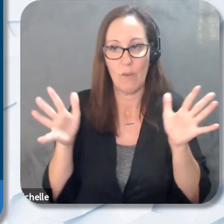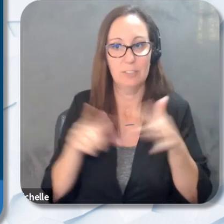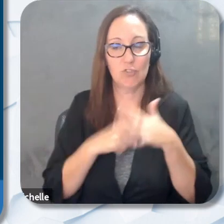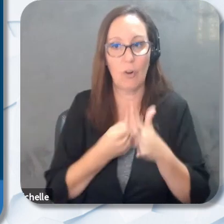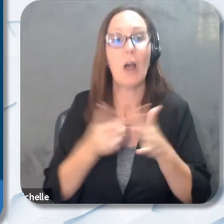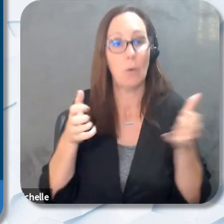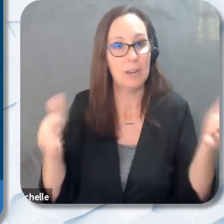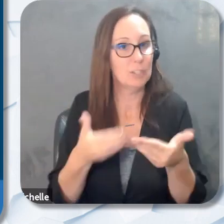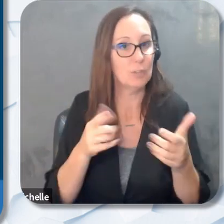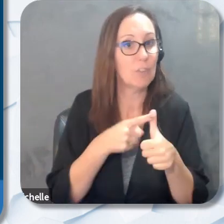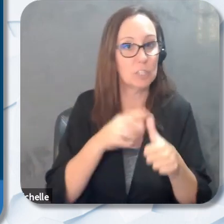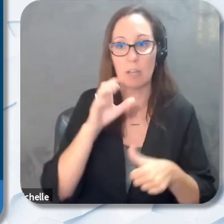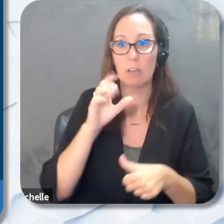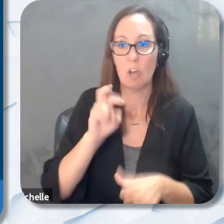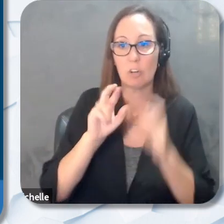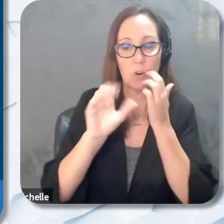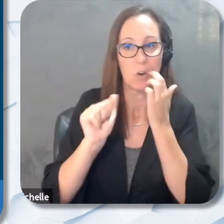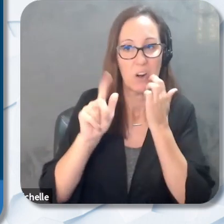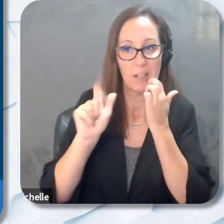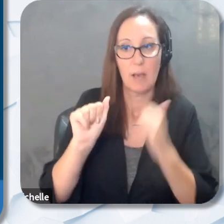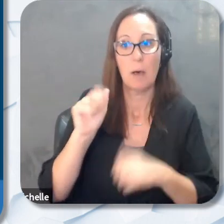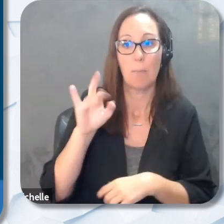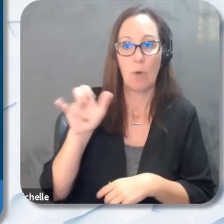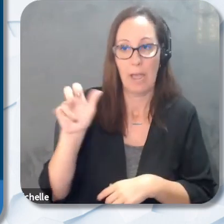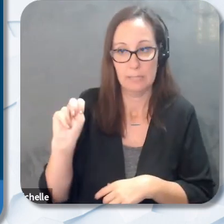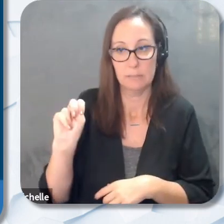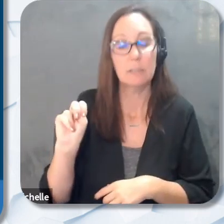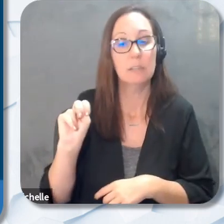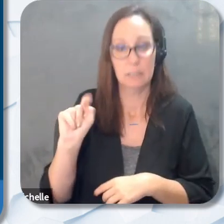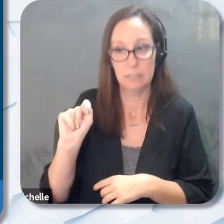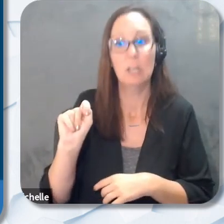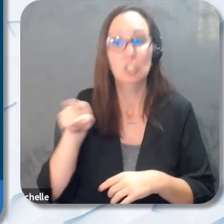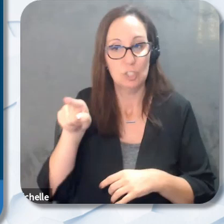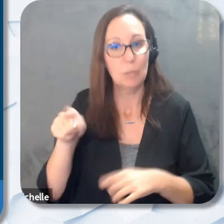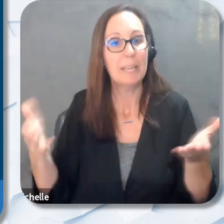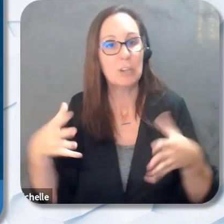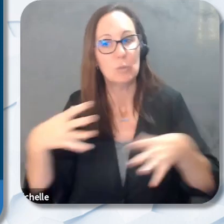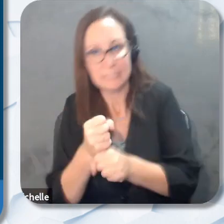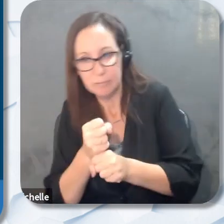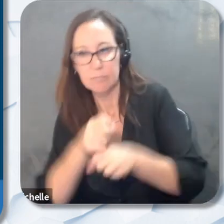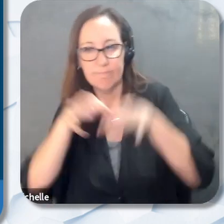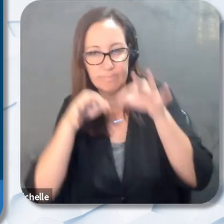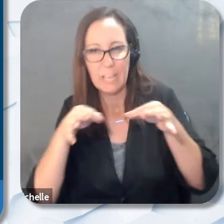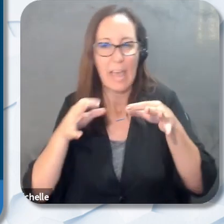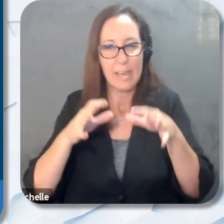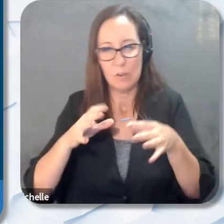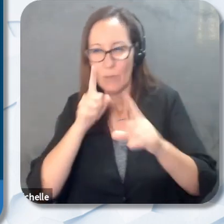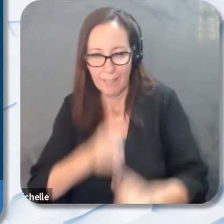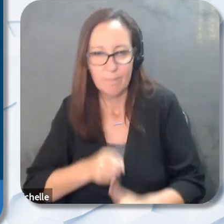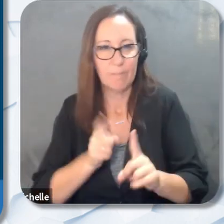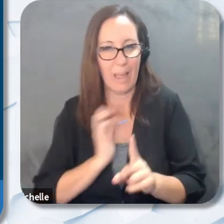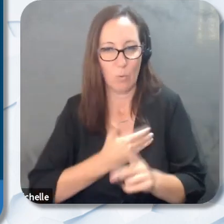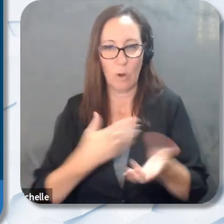Carla Brian Brian will be here to synthesize and actualize our discussion today. She has over 30